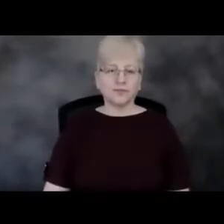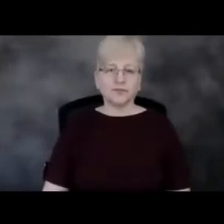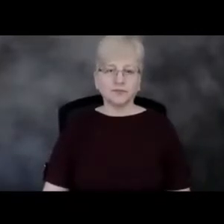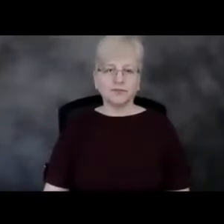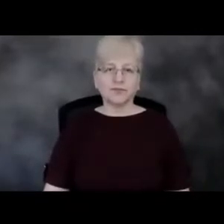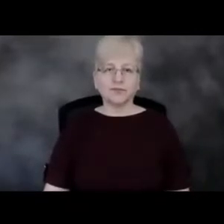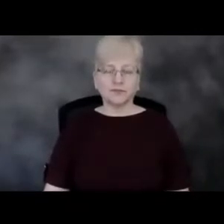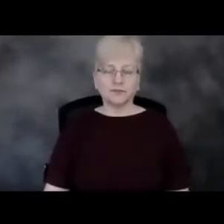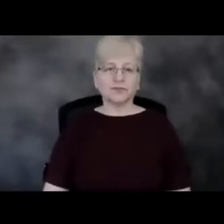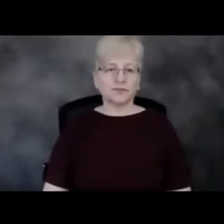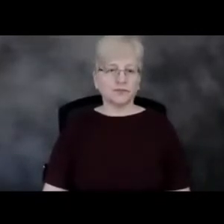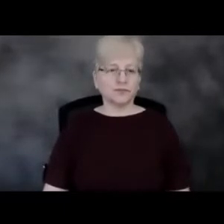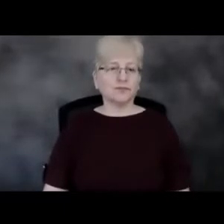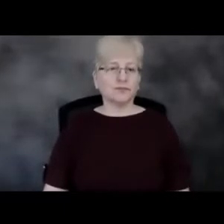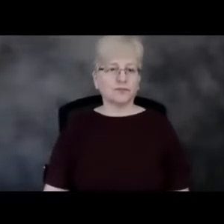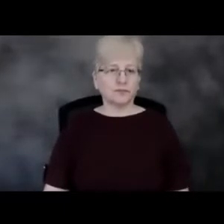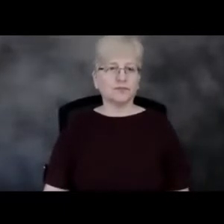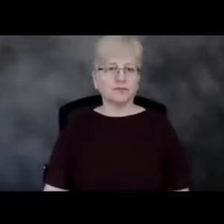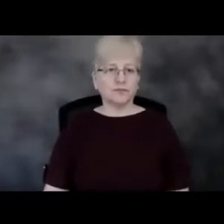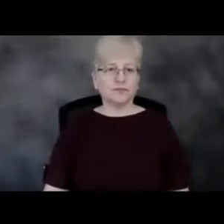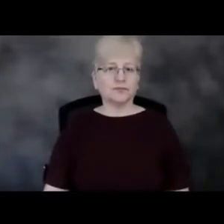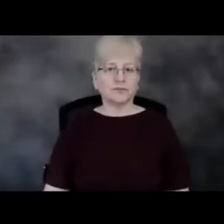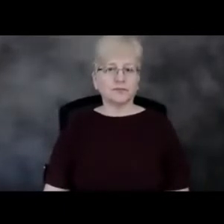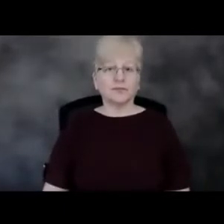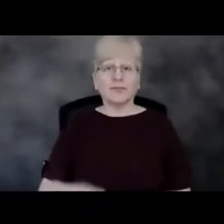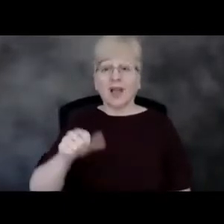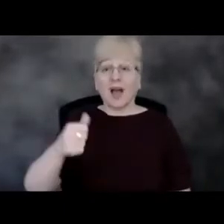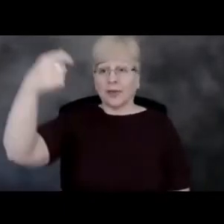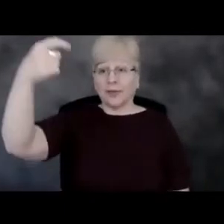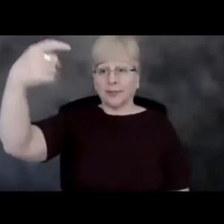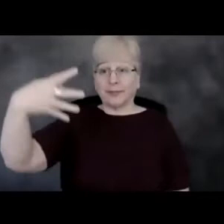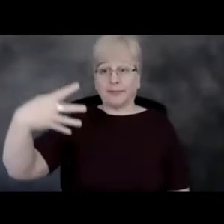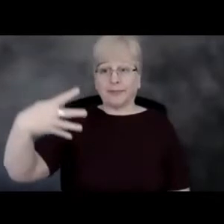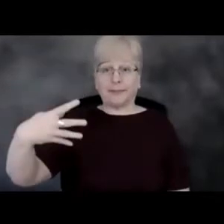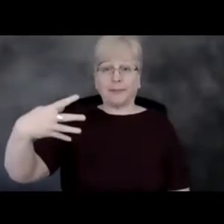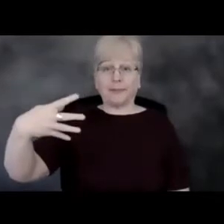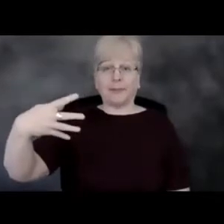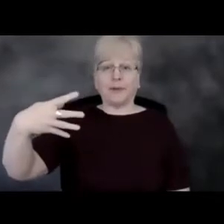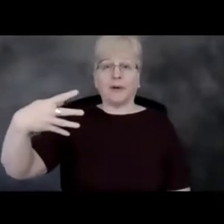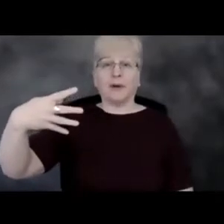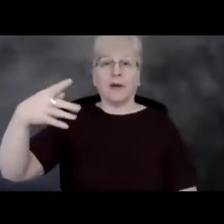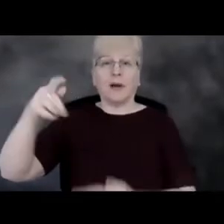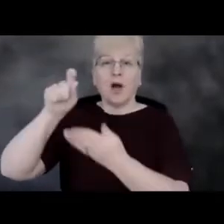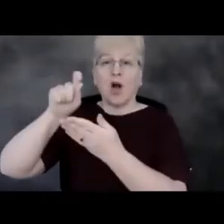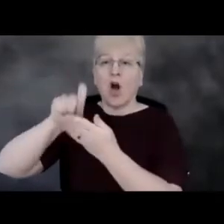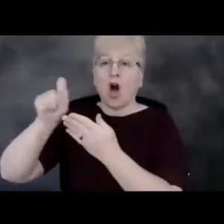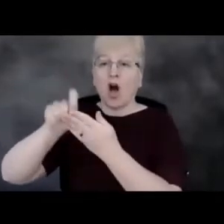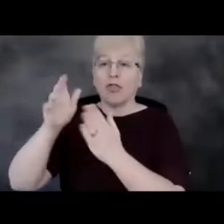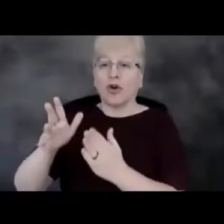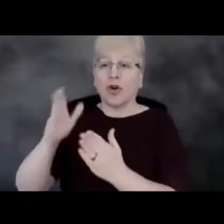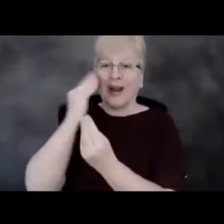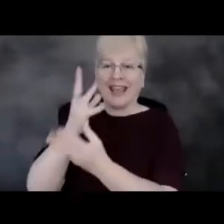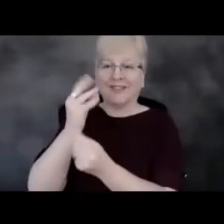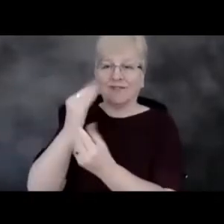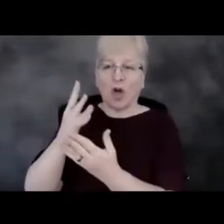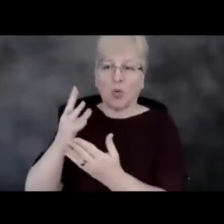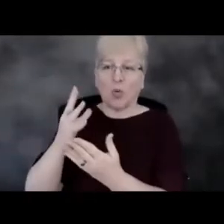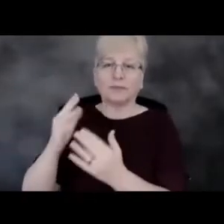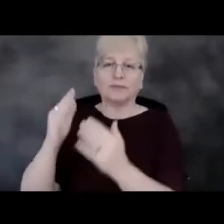16:58:22 Some of the other buttons here, author info button. If you want to add more information